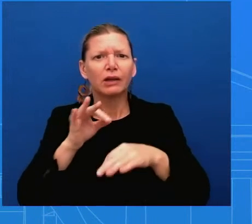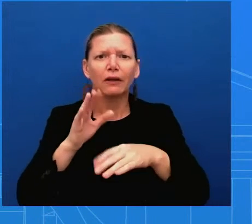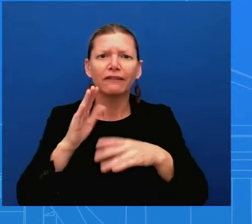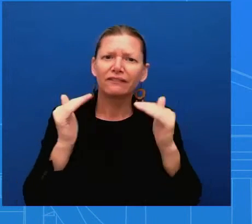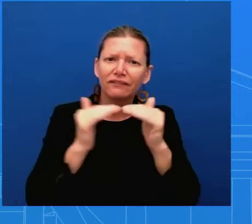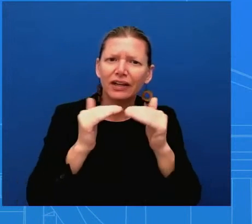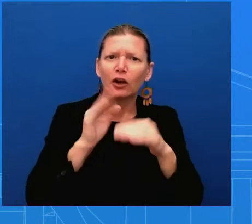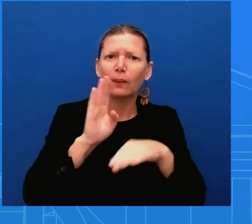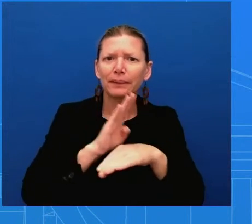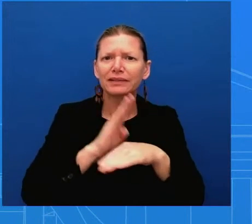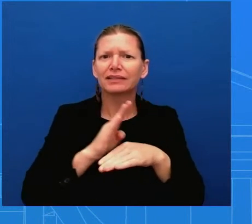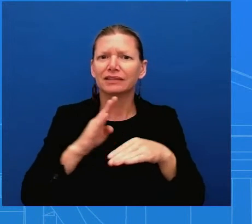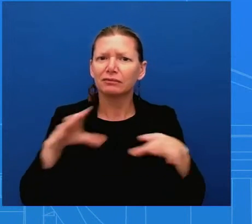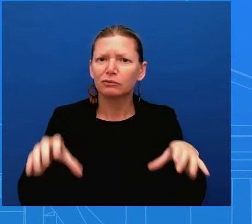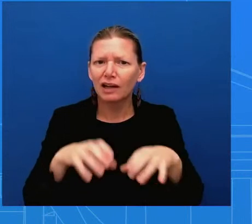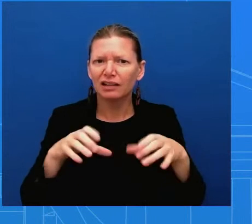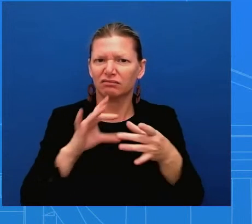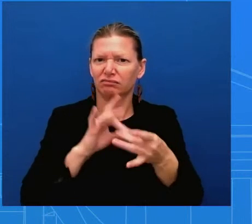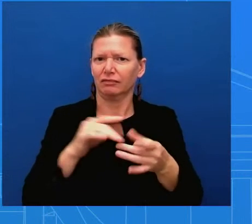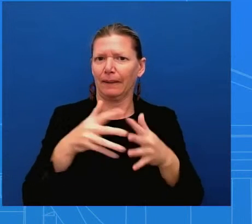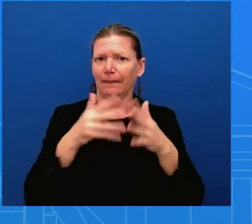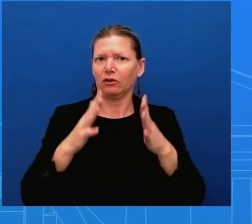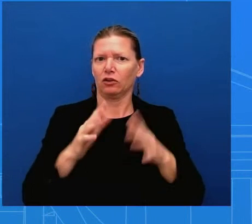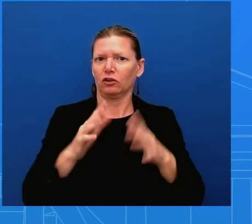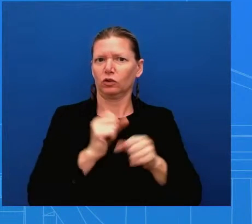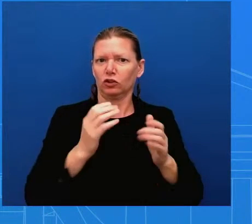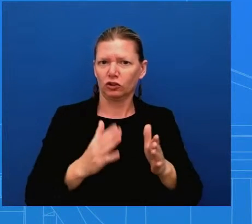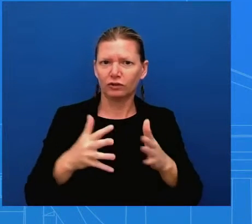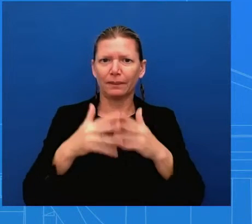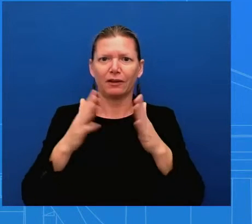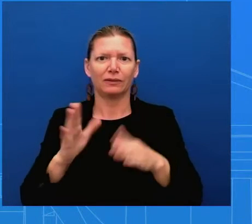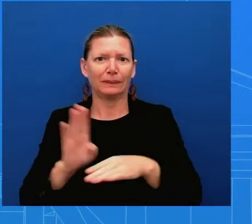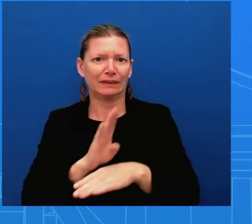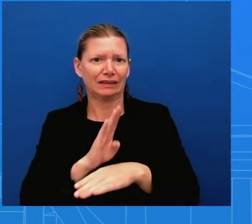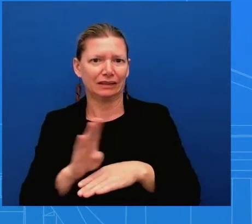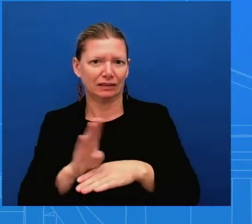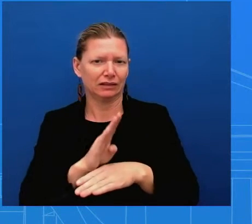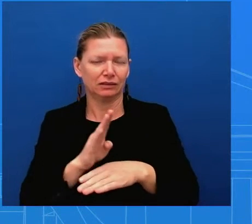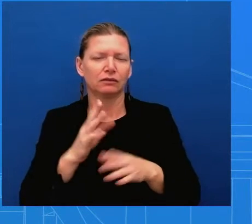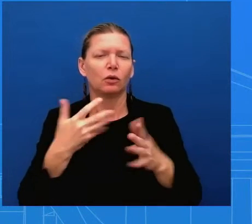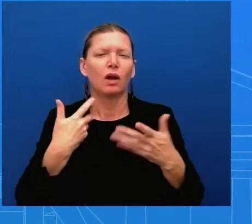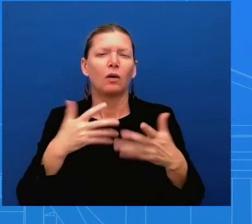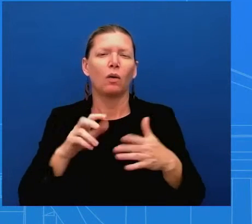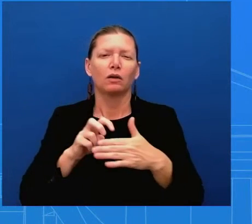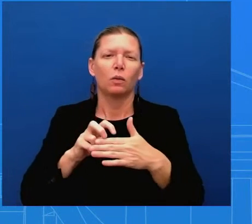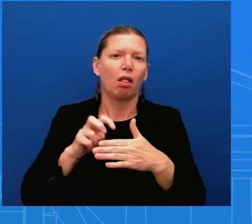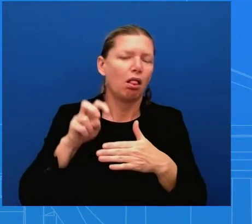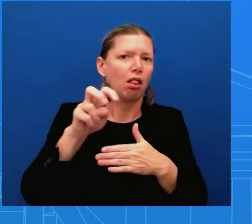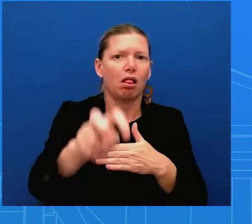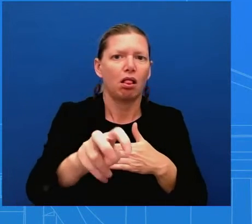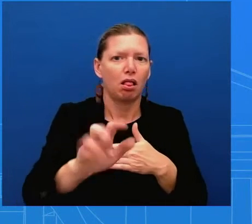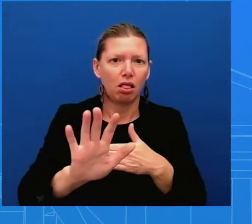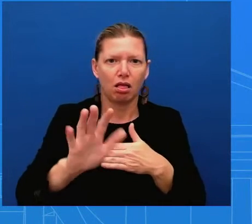But we've been very, very clear on how we move forward on -- on these types of practices -- trade practices --